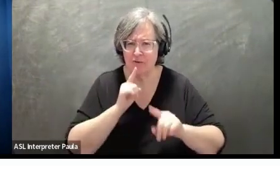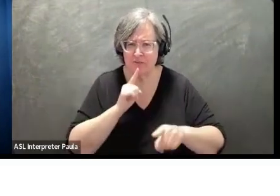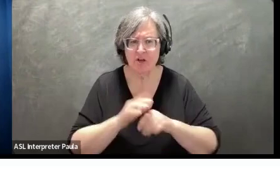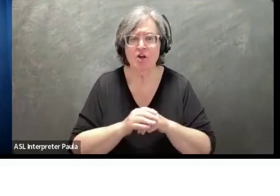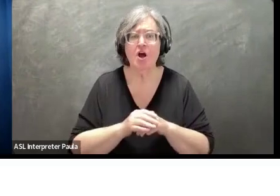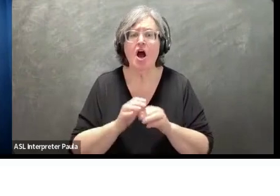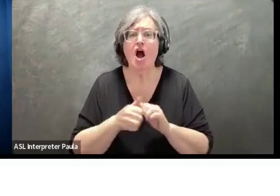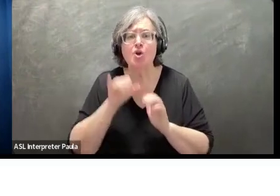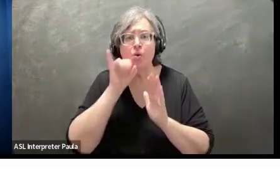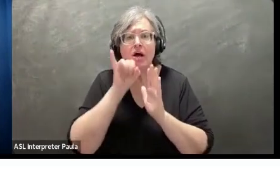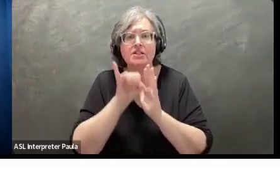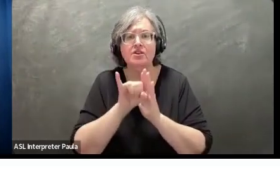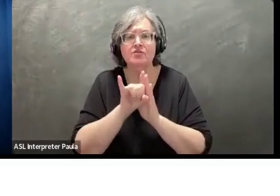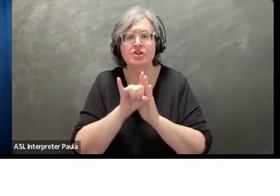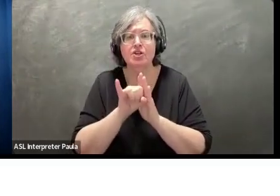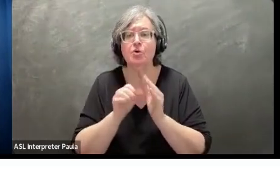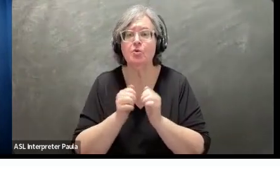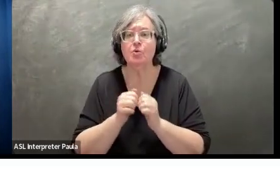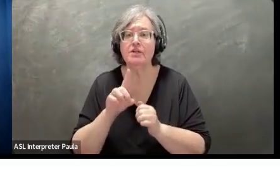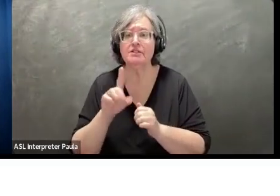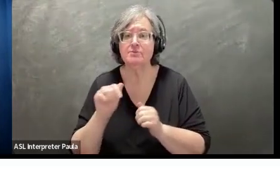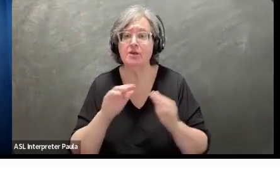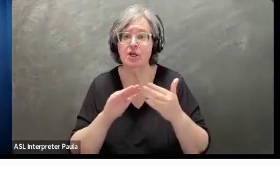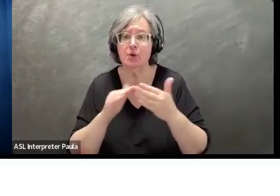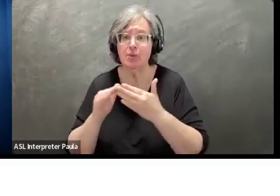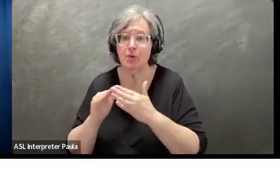identify with the disability community? You are very welcome